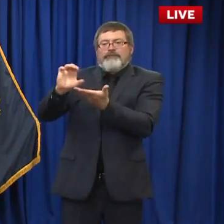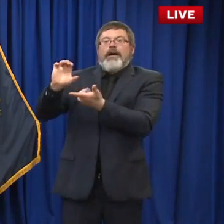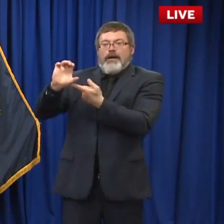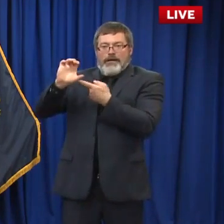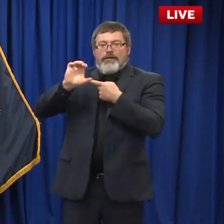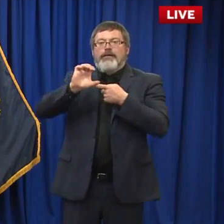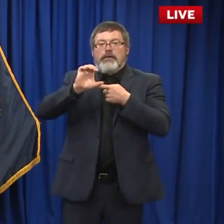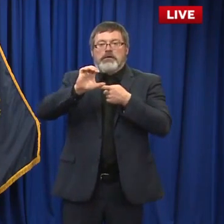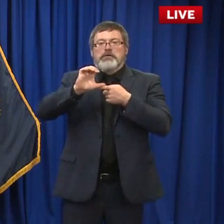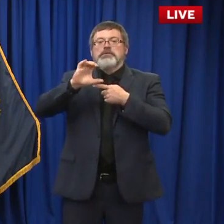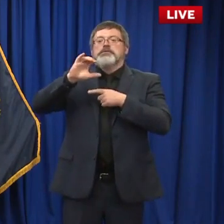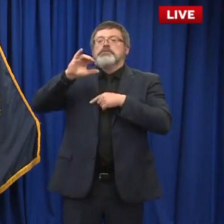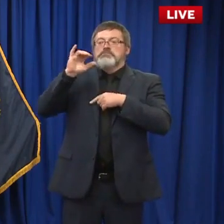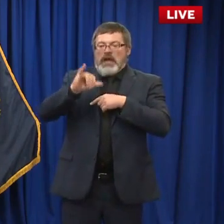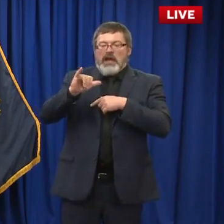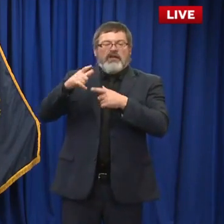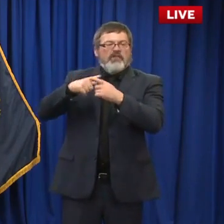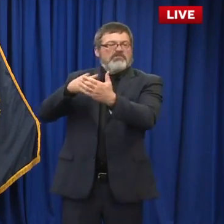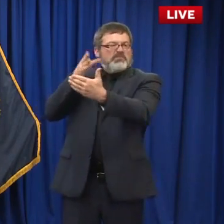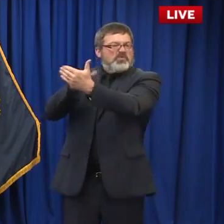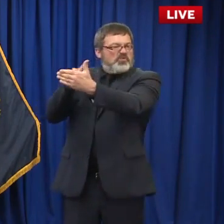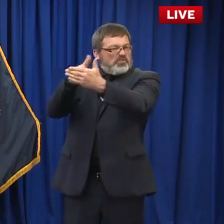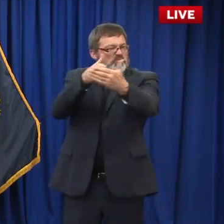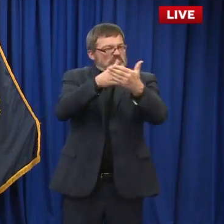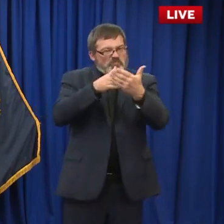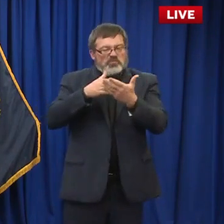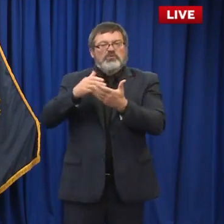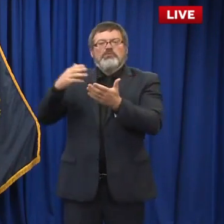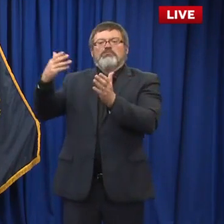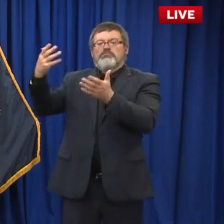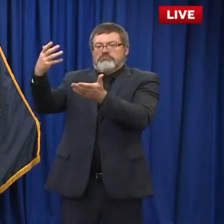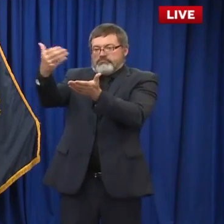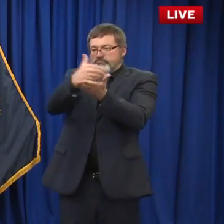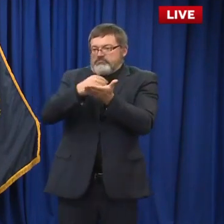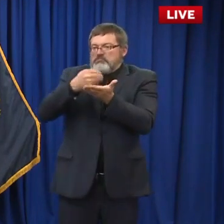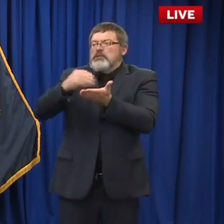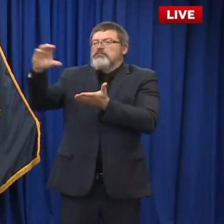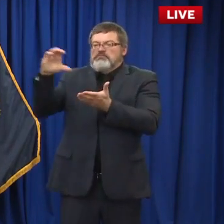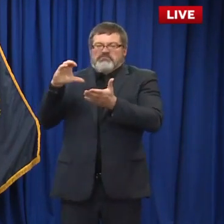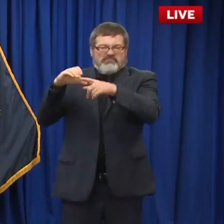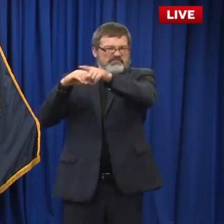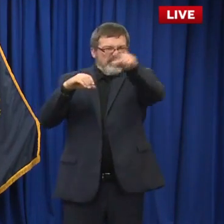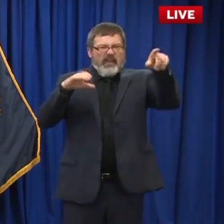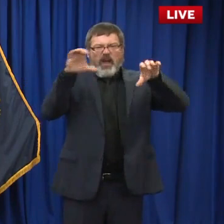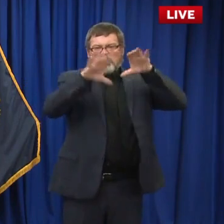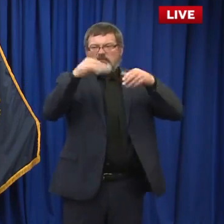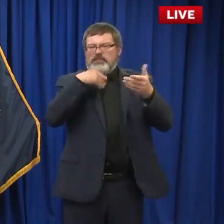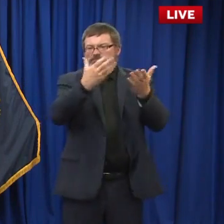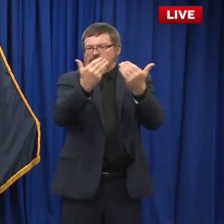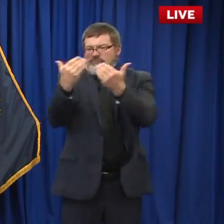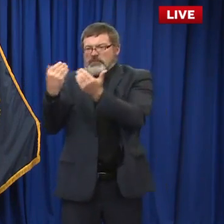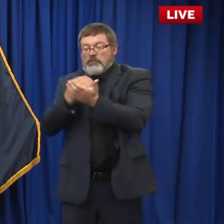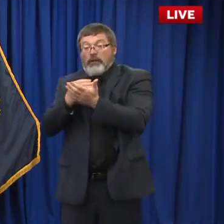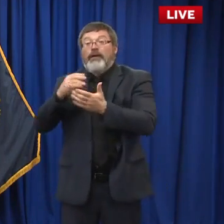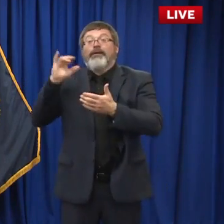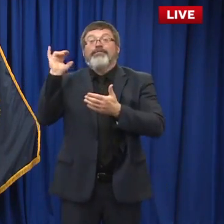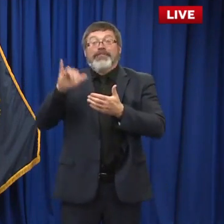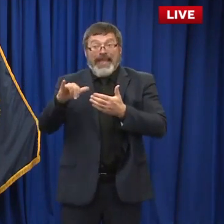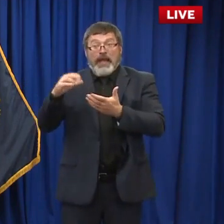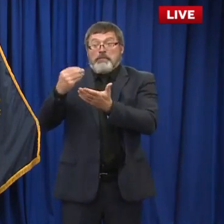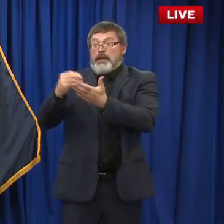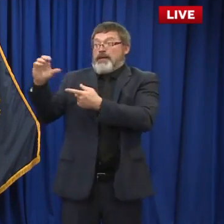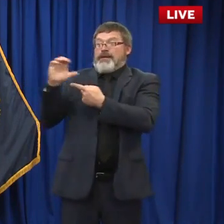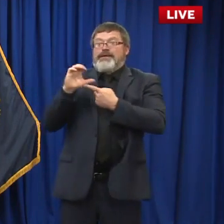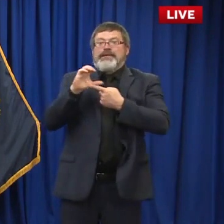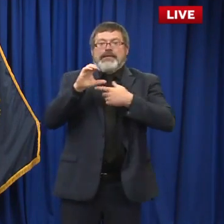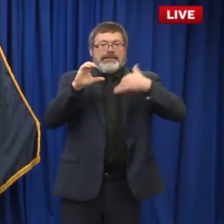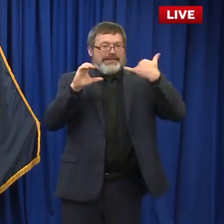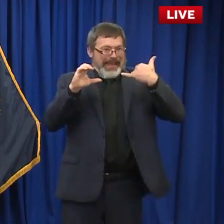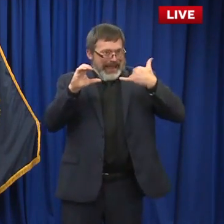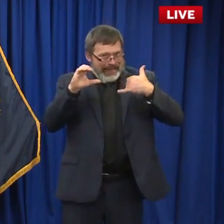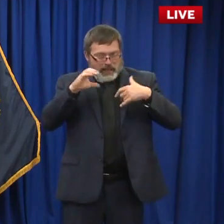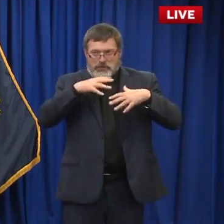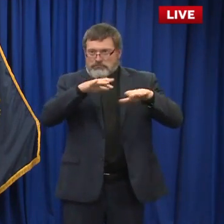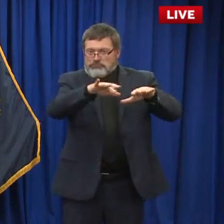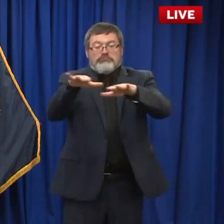HUNDREDS OF MILLIONS OF DOLLARS FROM THE MBTE SETTLEMENT THAT GOES TO ACTUALLY BUILDING PIPES AND I'M ENSURING EVERY TIME YOU TURN ON YOUR FAUCET, YOU PUT YOUR GLASS UNDER THAT FAUCET AND